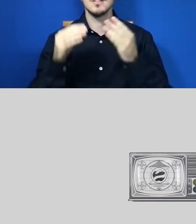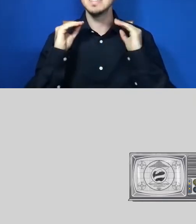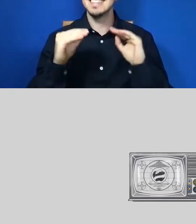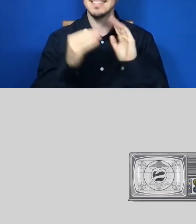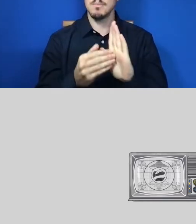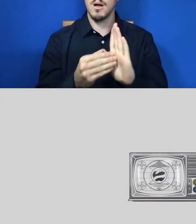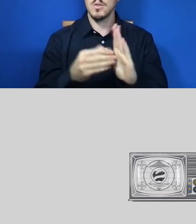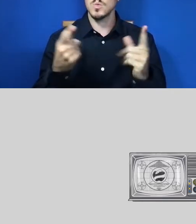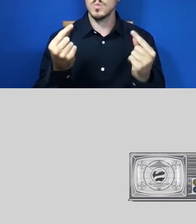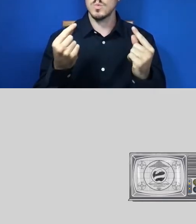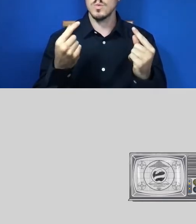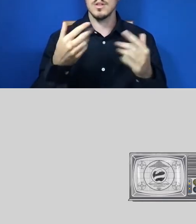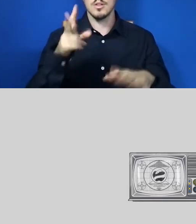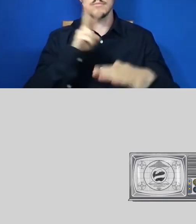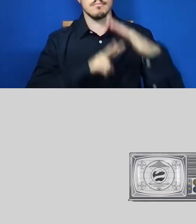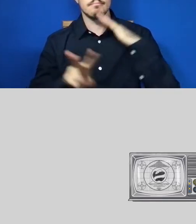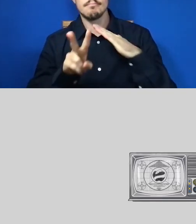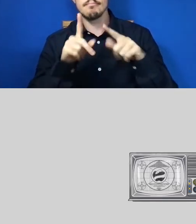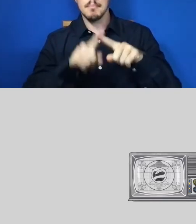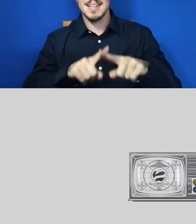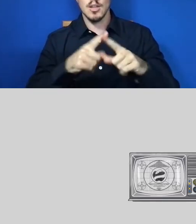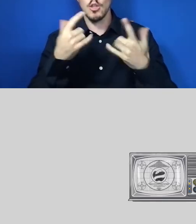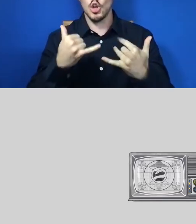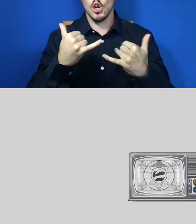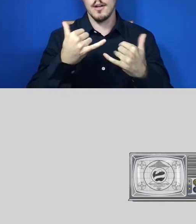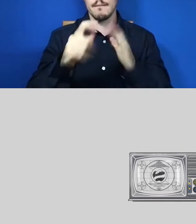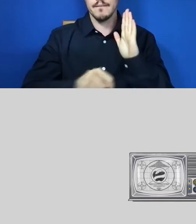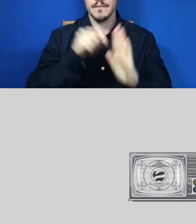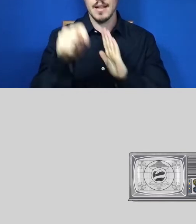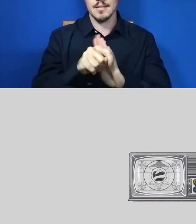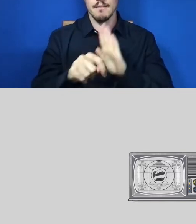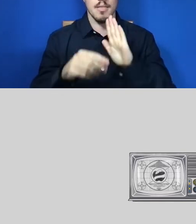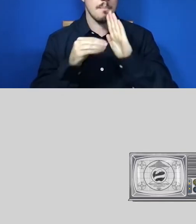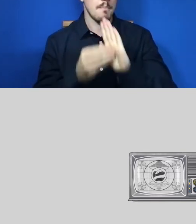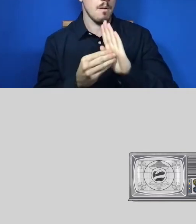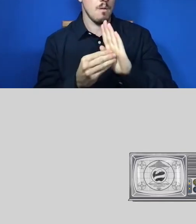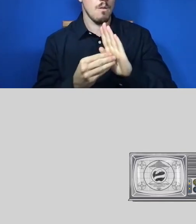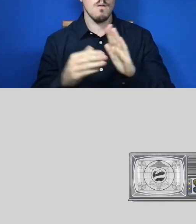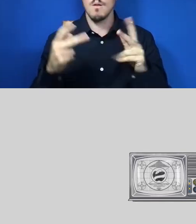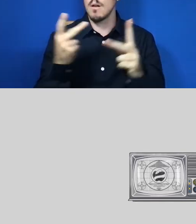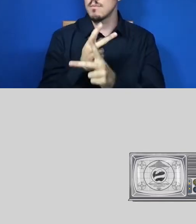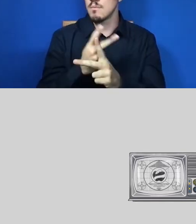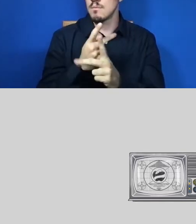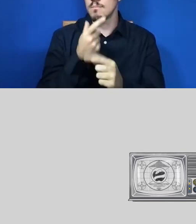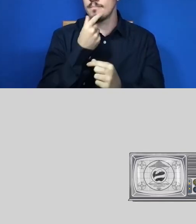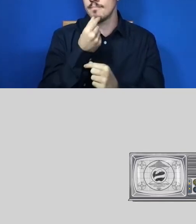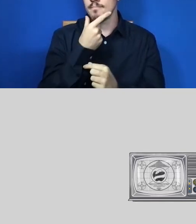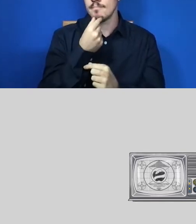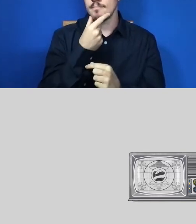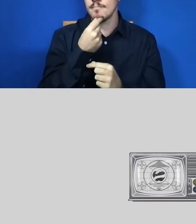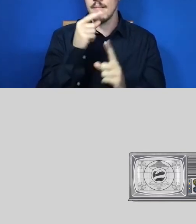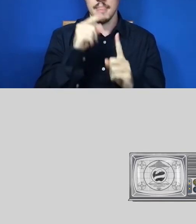Training your model, when you make a prediction based on the current state of the model. We calculate how incorrect the prediction is